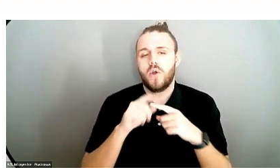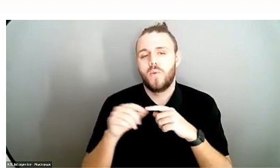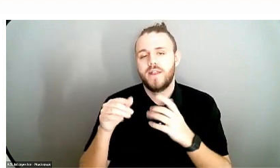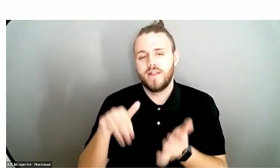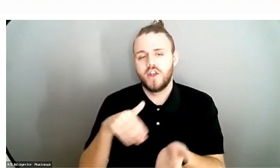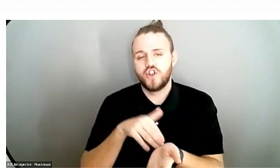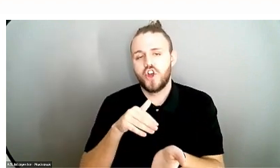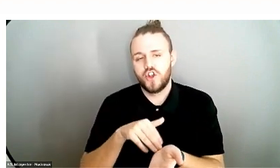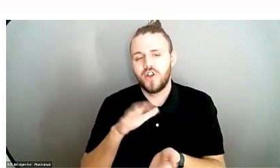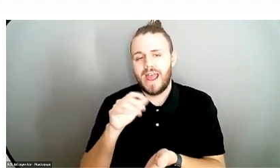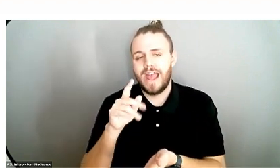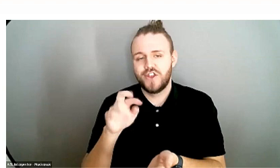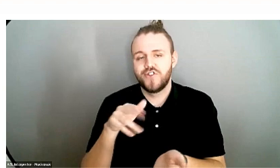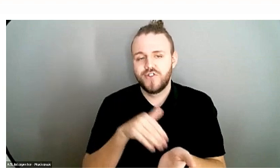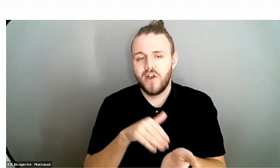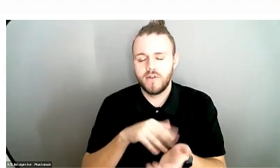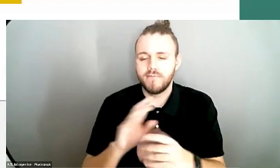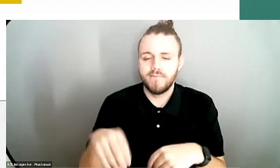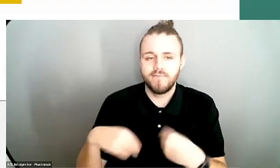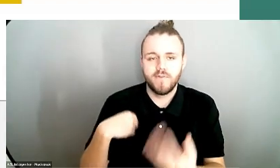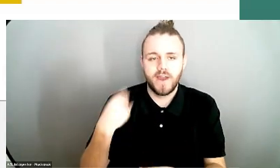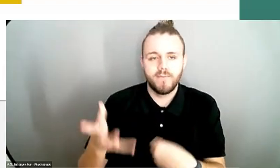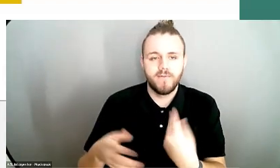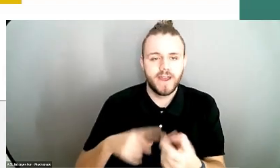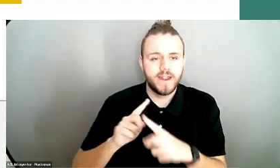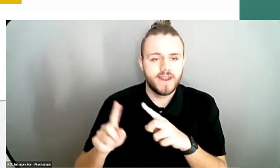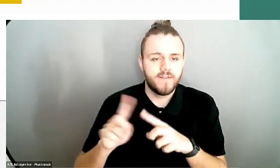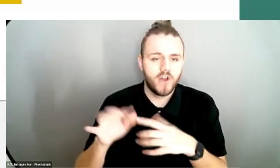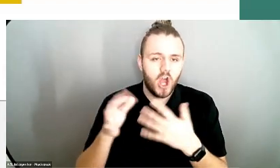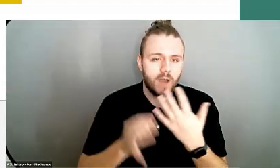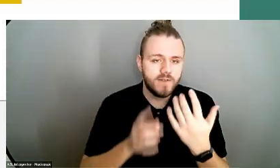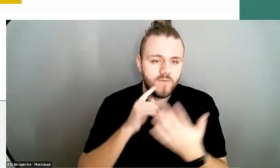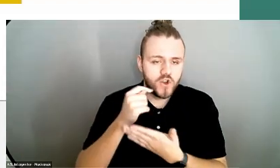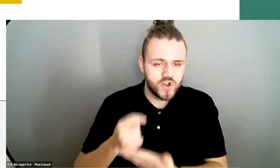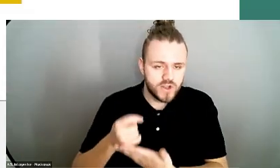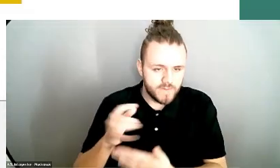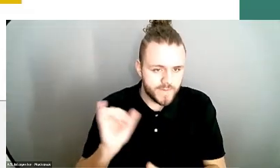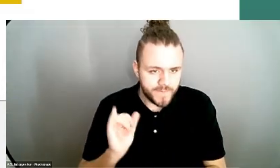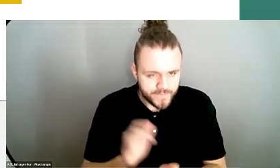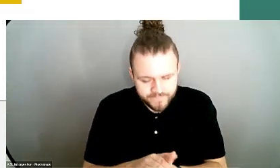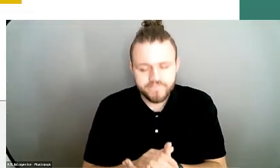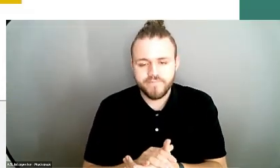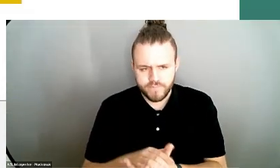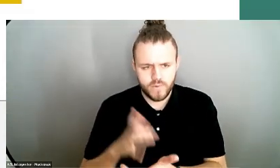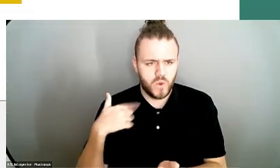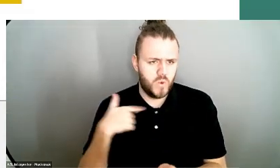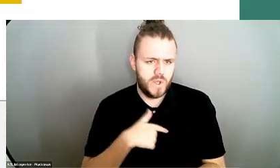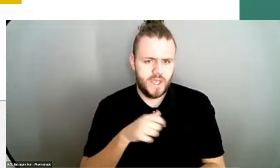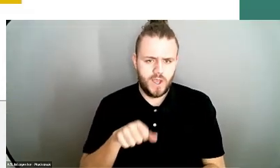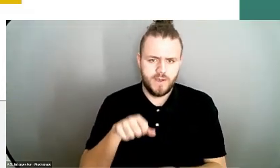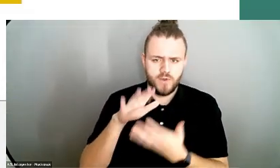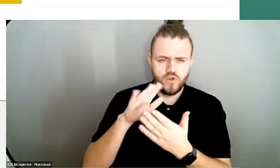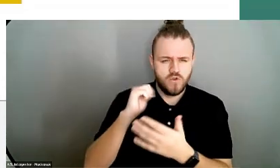she was given some different treatment options. We approach all patients